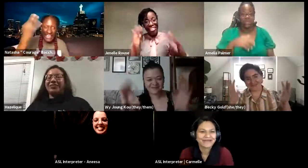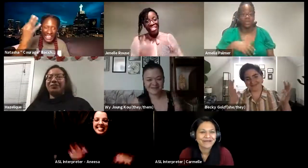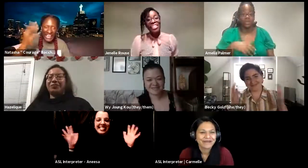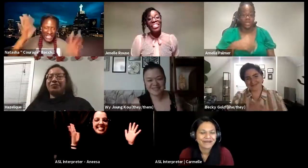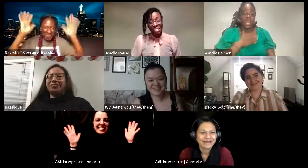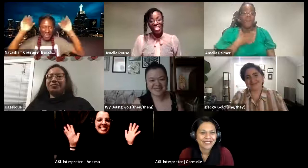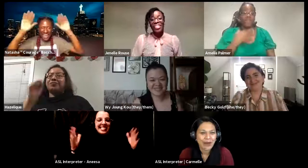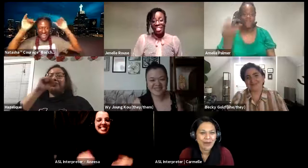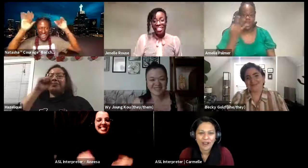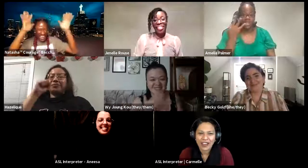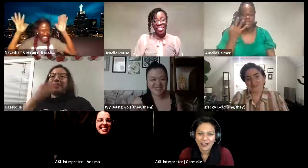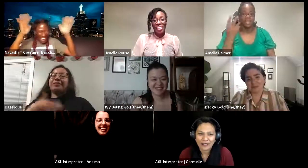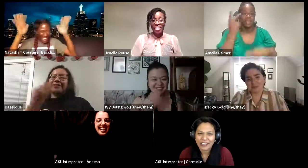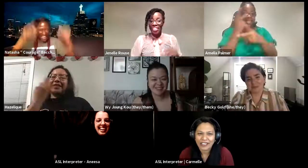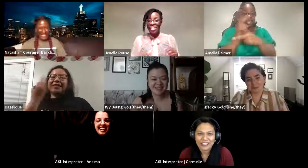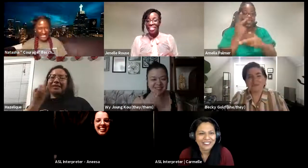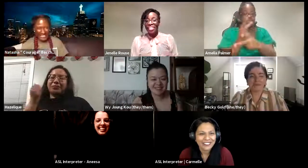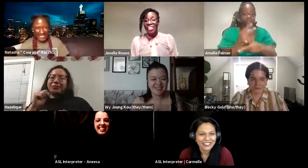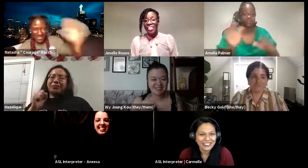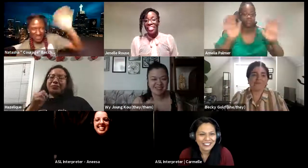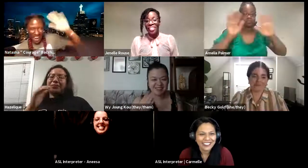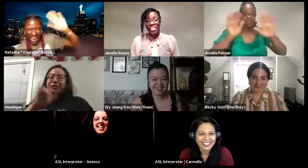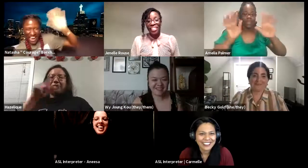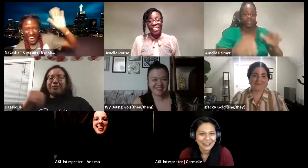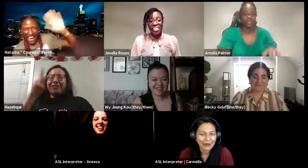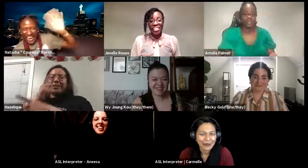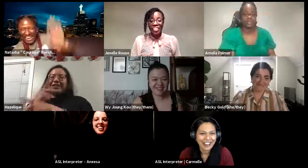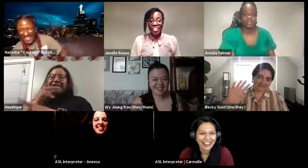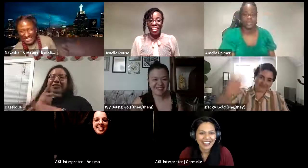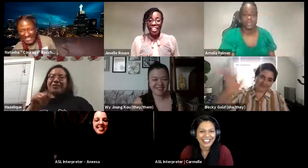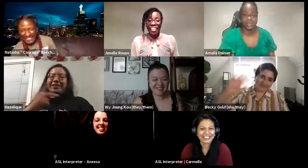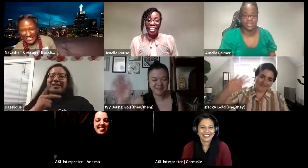happy friday everyone! - take care! - bye!